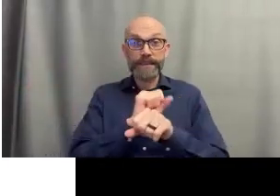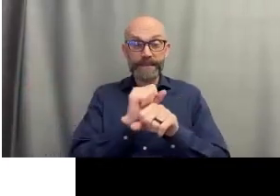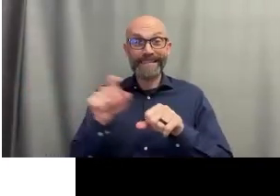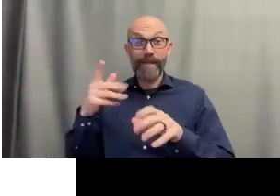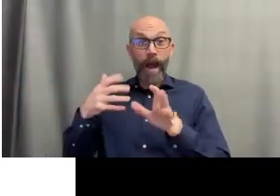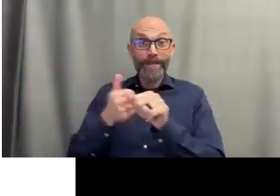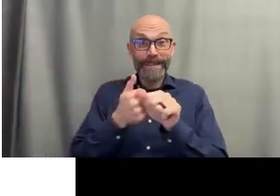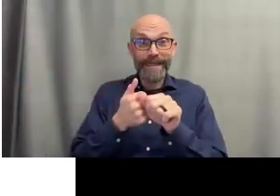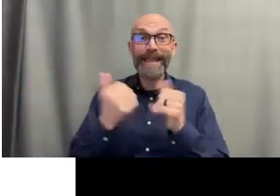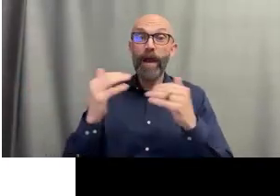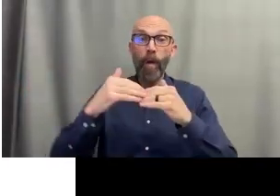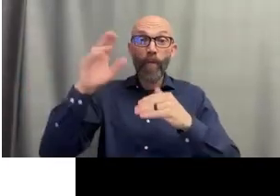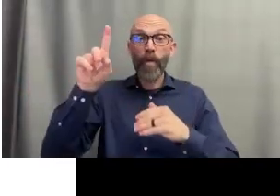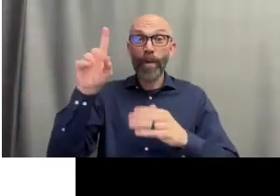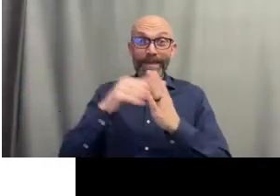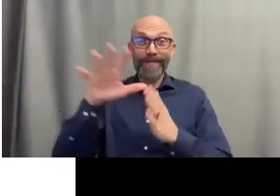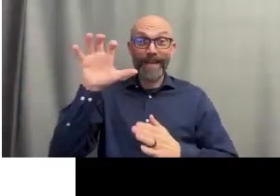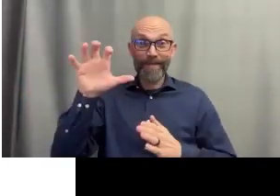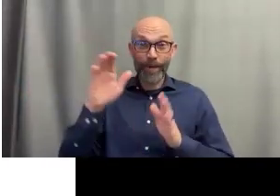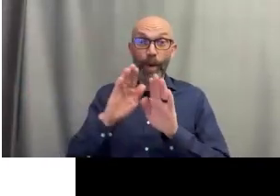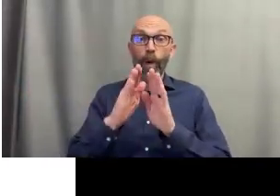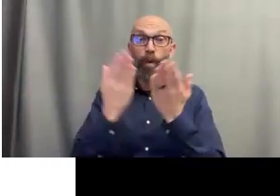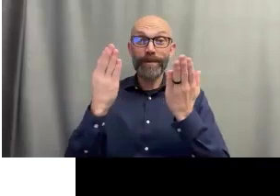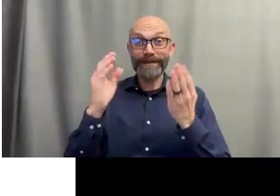So there are now there's over 1,500 open textbooks, provided in here.